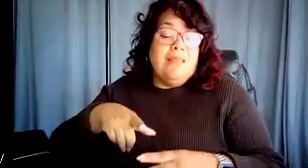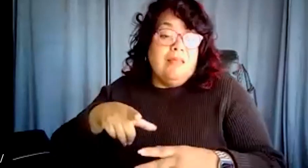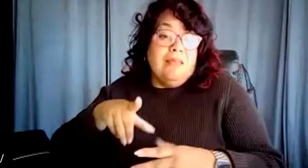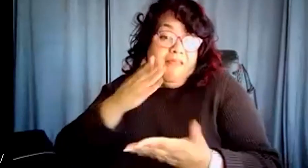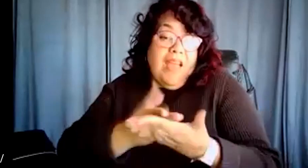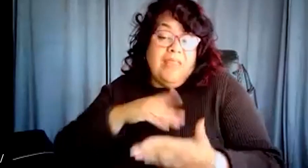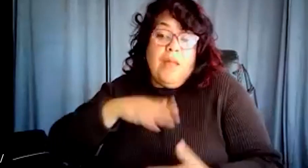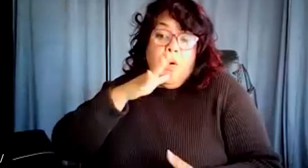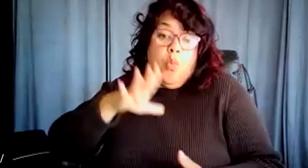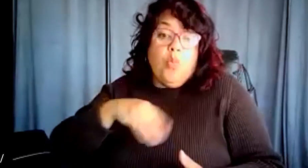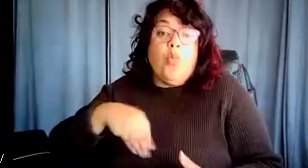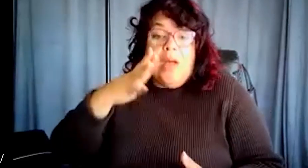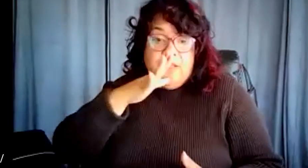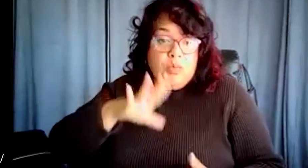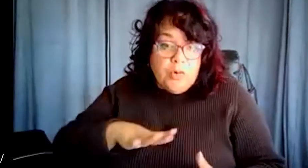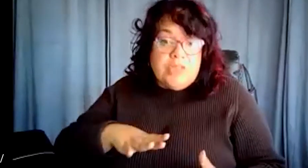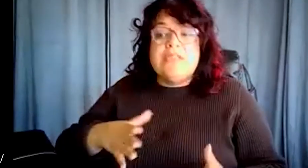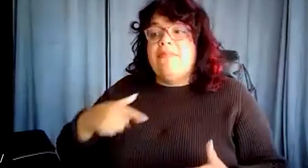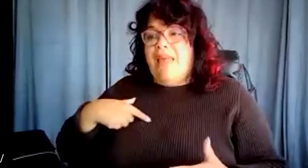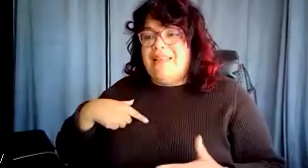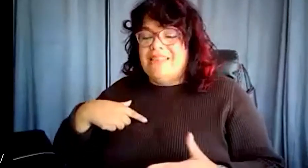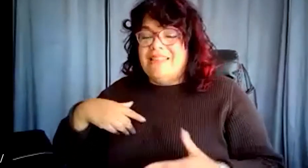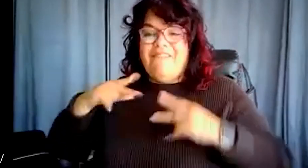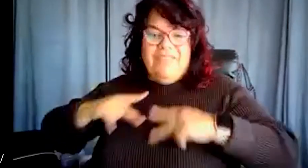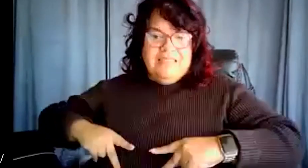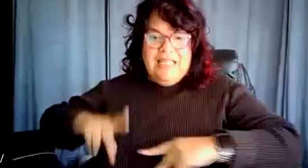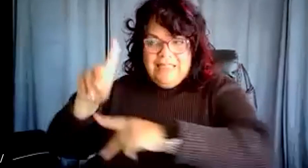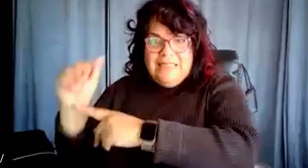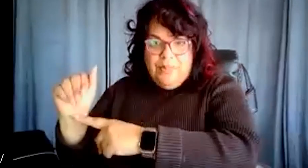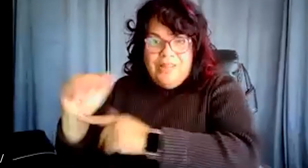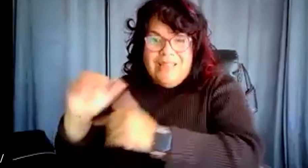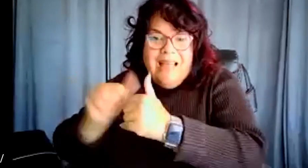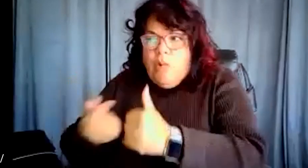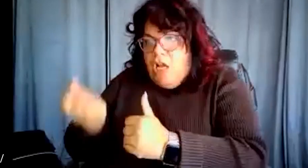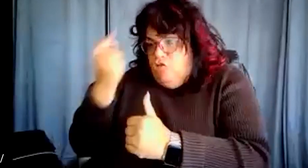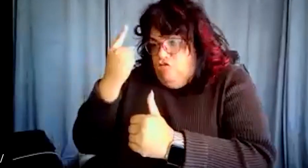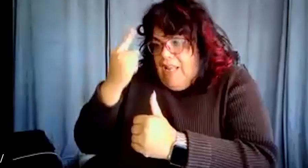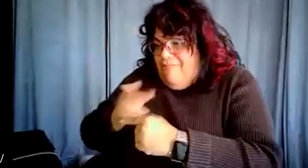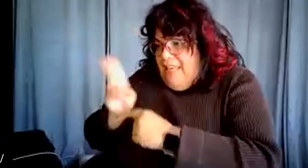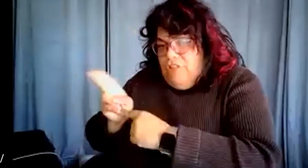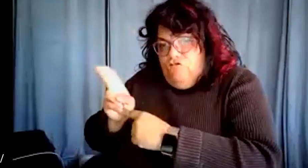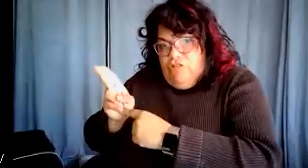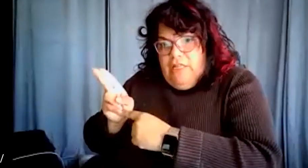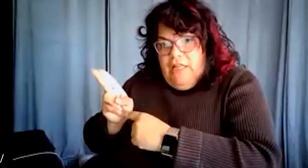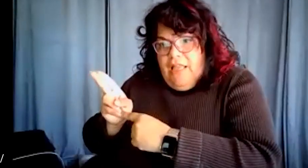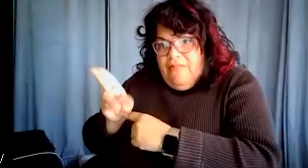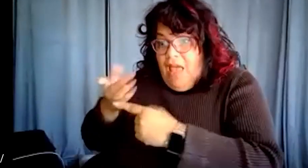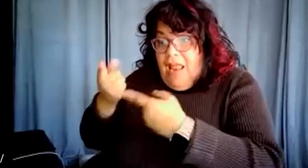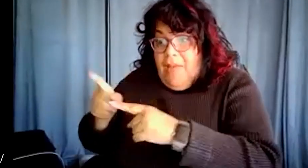And so that is a lot of how I understand the history that's come before me to get me to where I am.